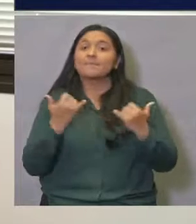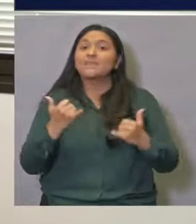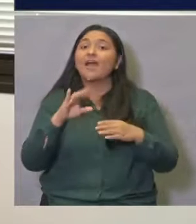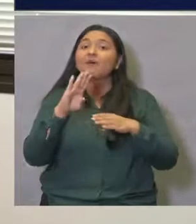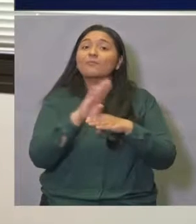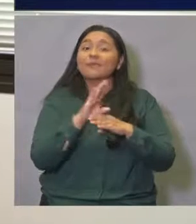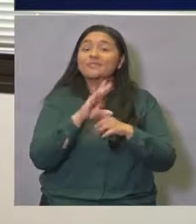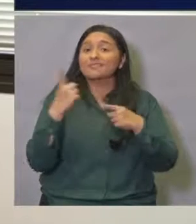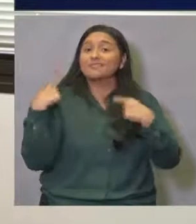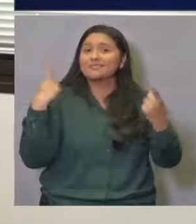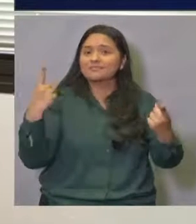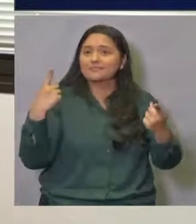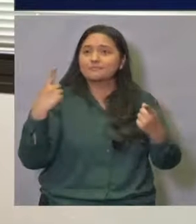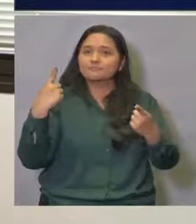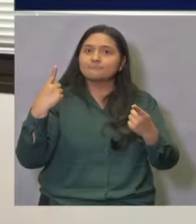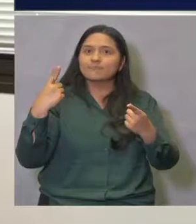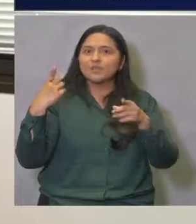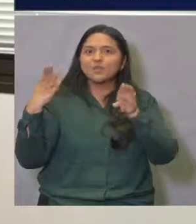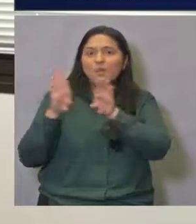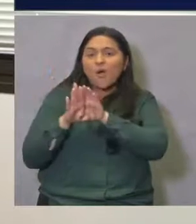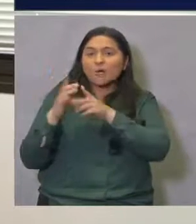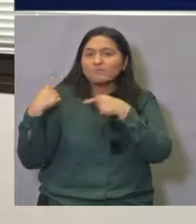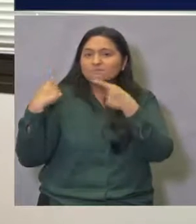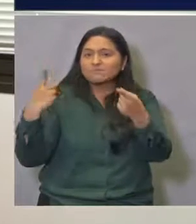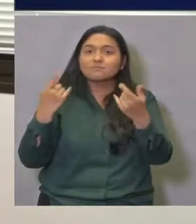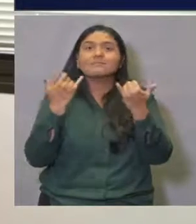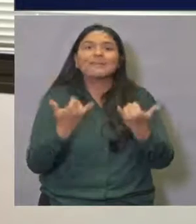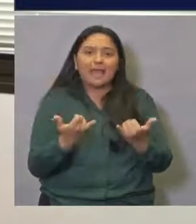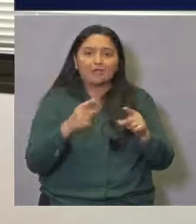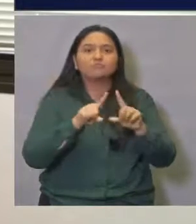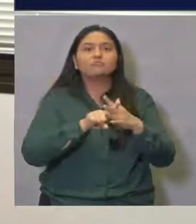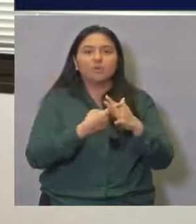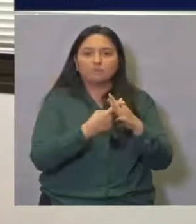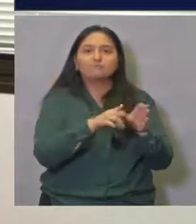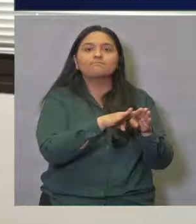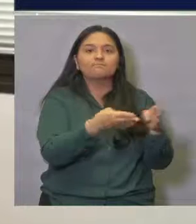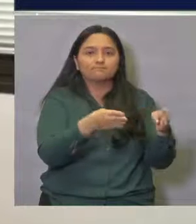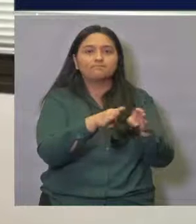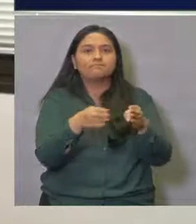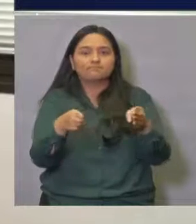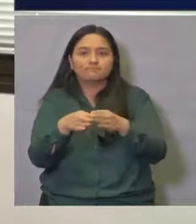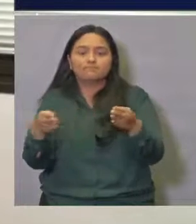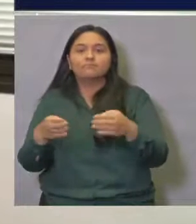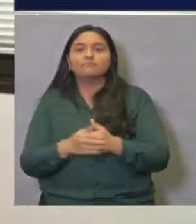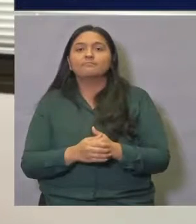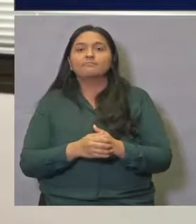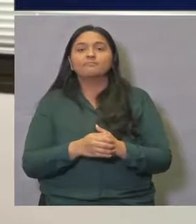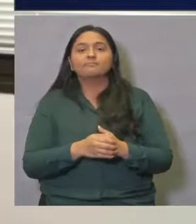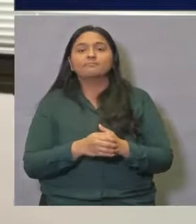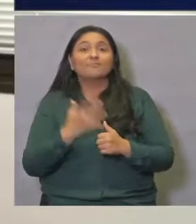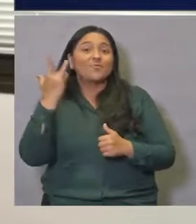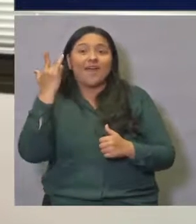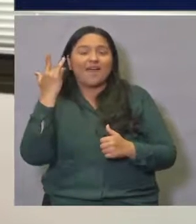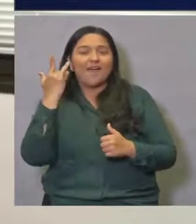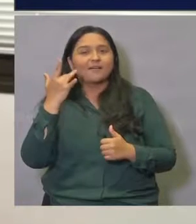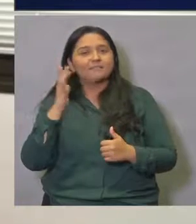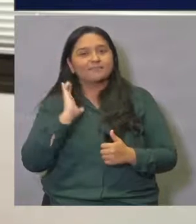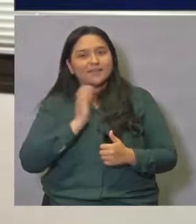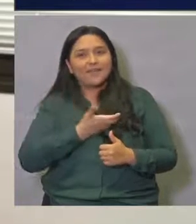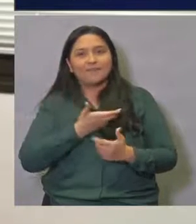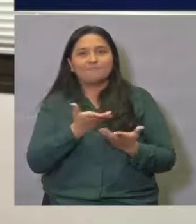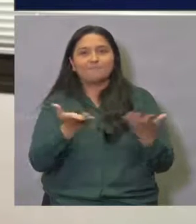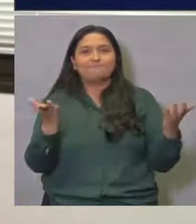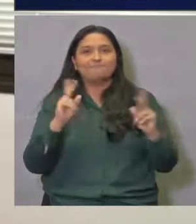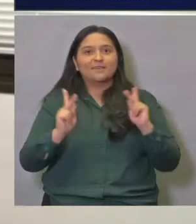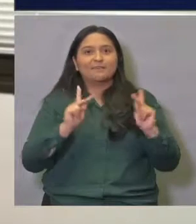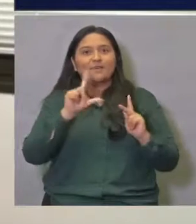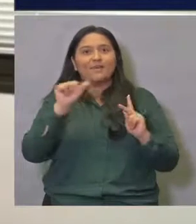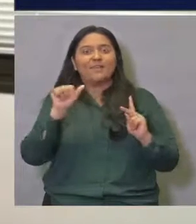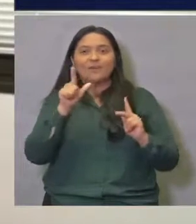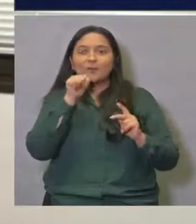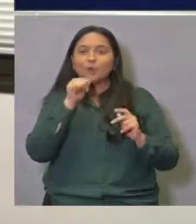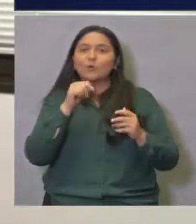A NIVEL ROJO DEL PLAN ESTATAL